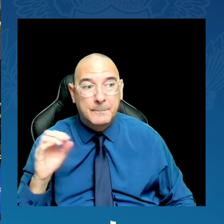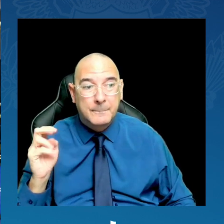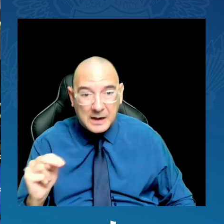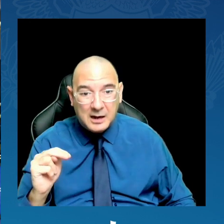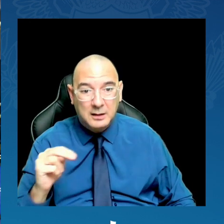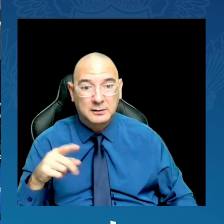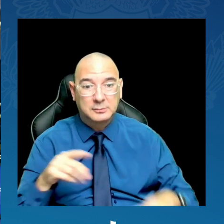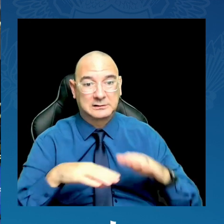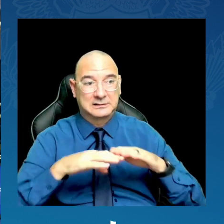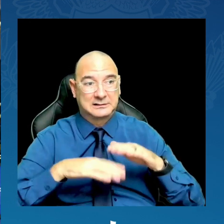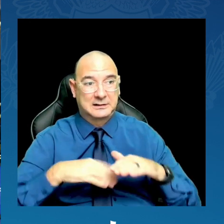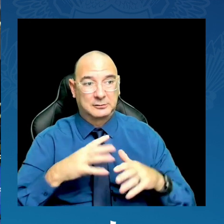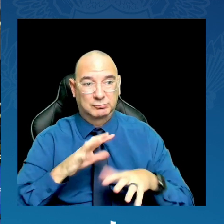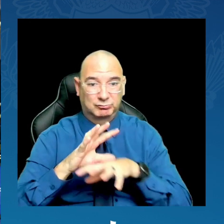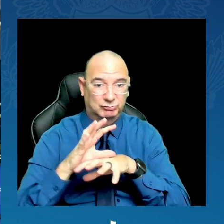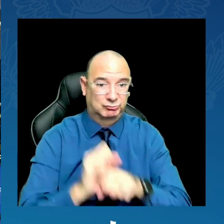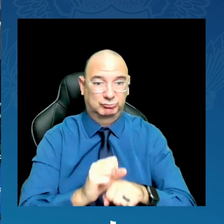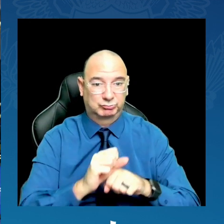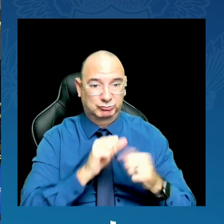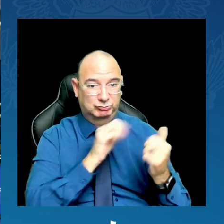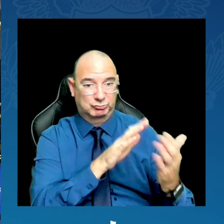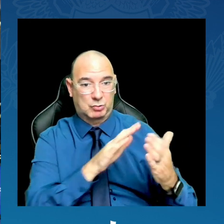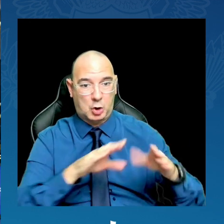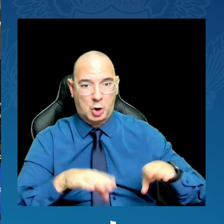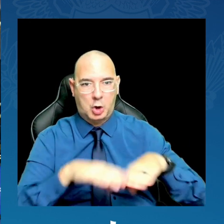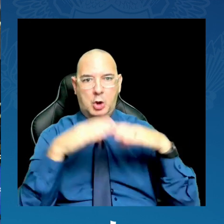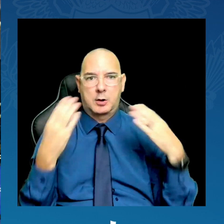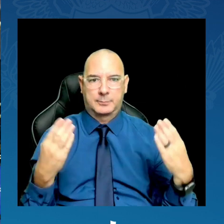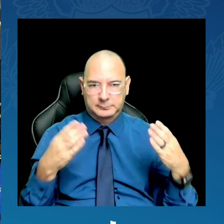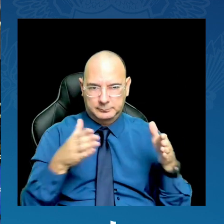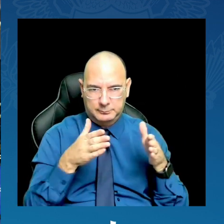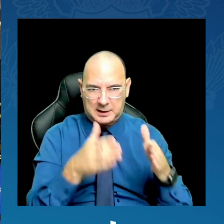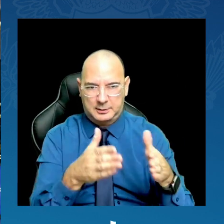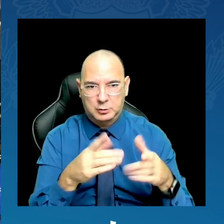which has opened up the gateway to Leo and a new era for researchers and innovators.